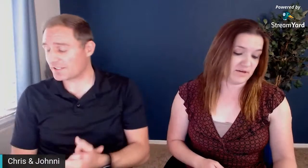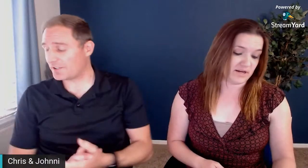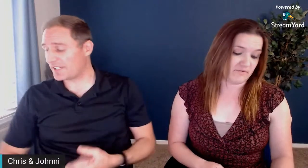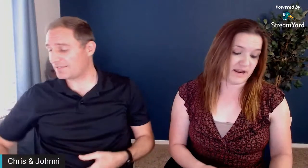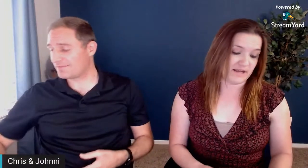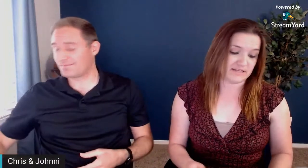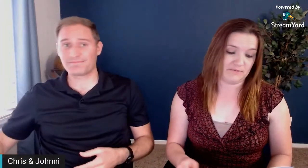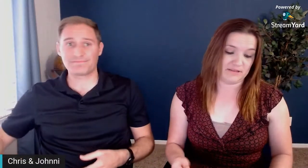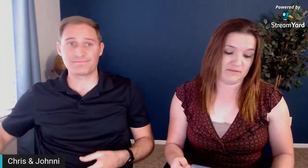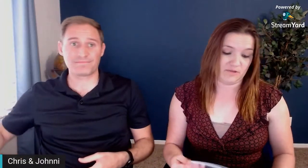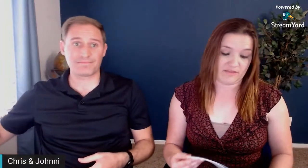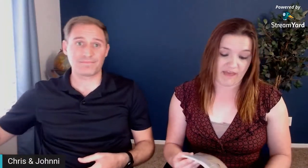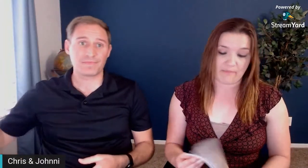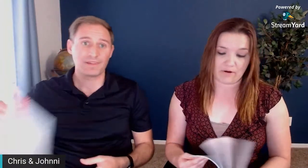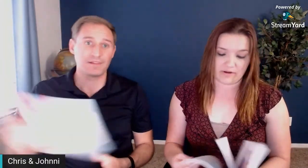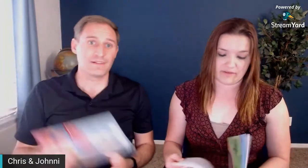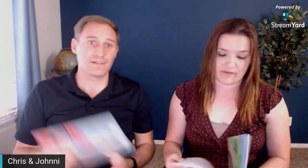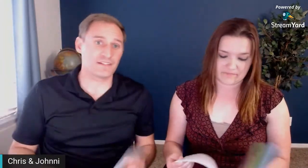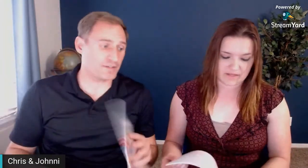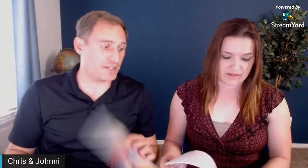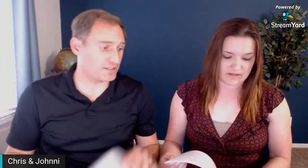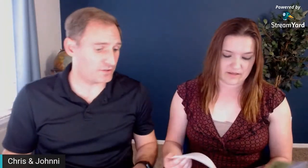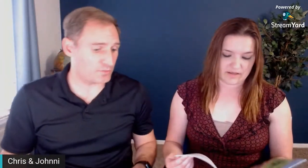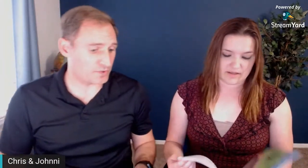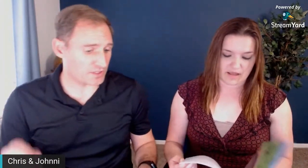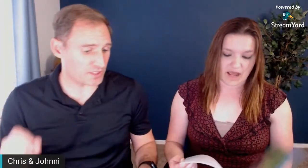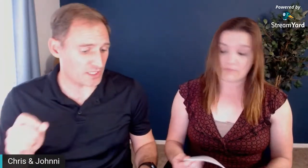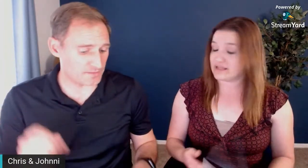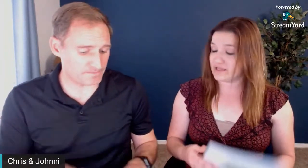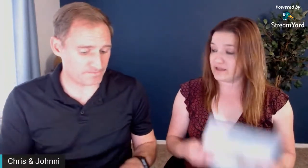we're going to run out of time with that part of it let's go ahead and do the book i'm reading it